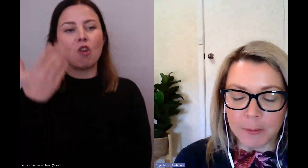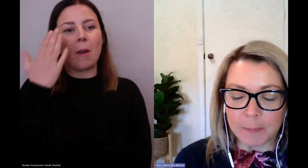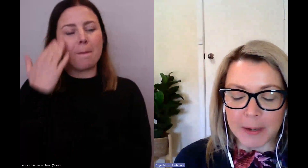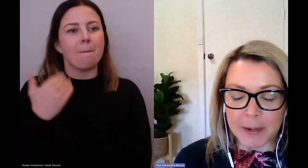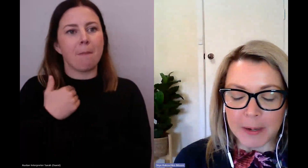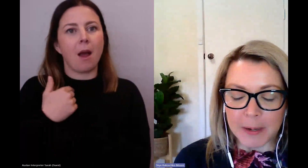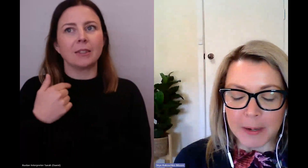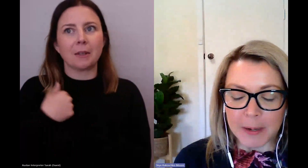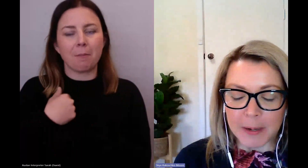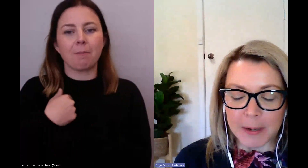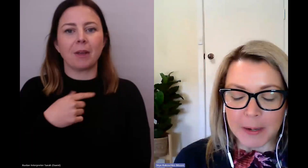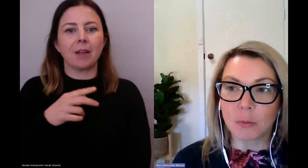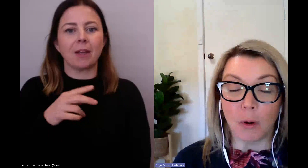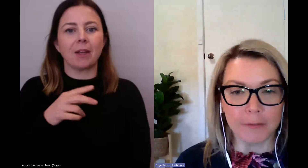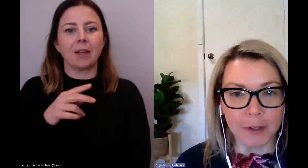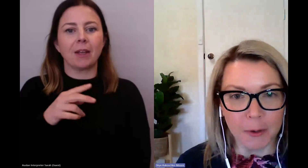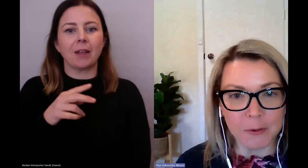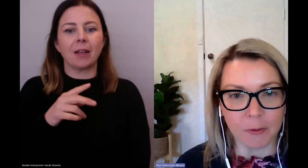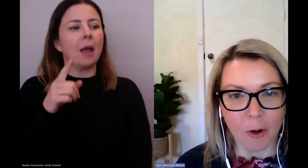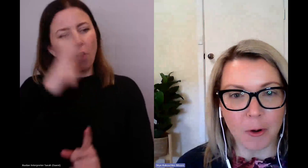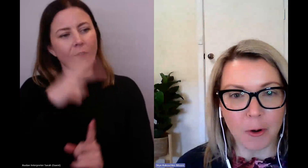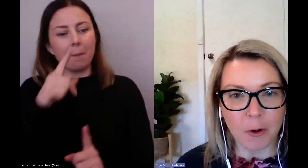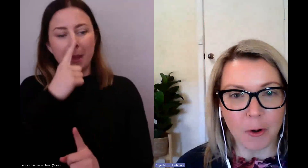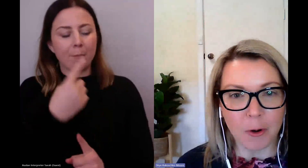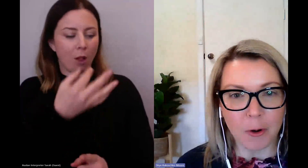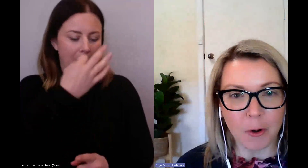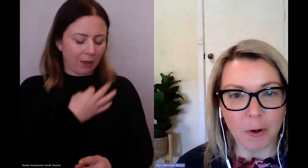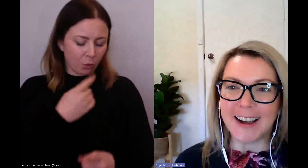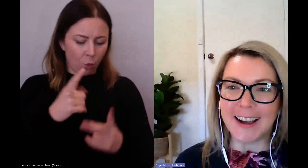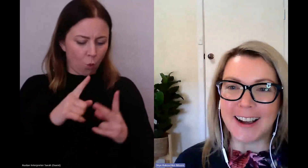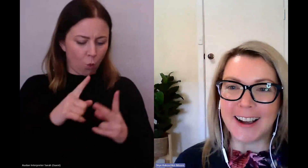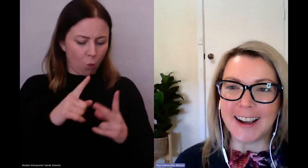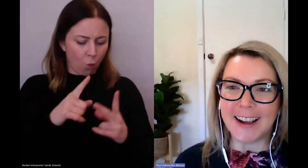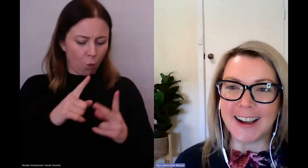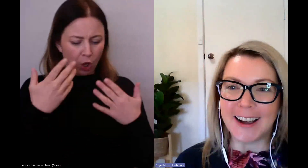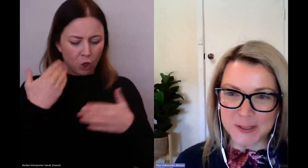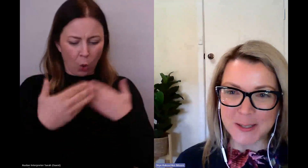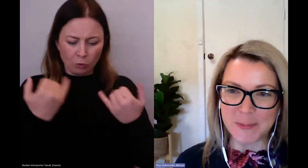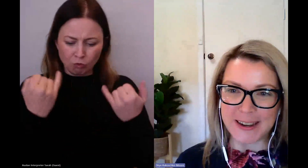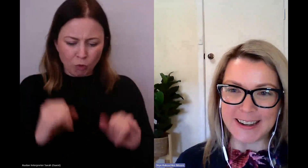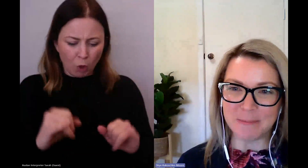often people ask themselves what if it goes wrong but I think that what you said to me